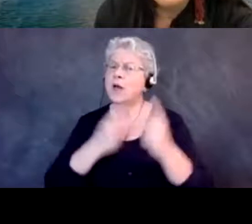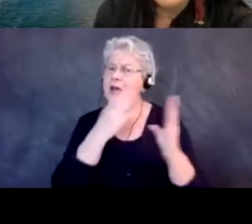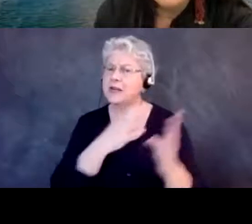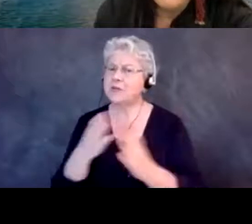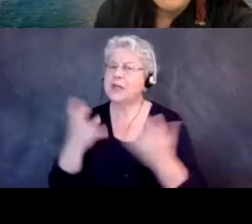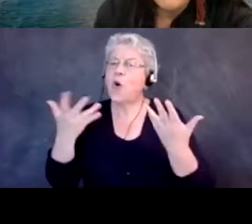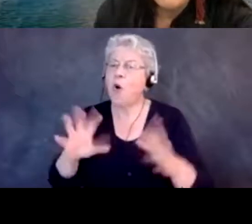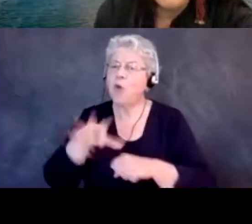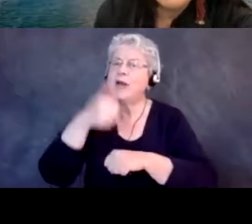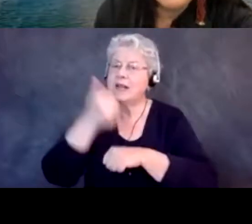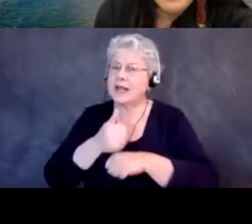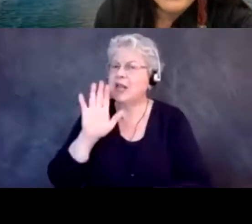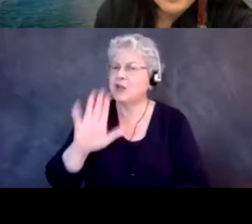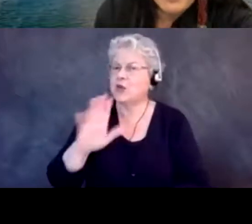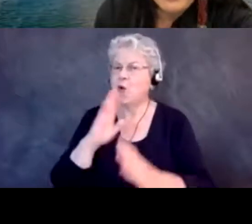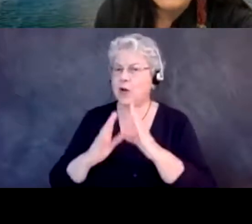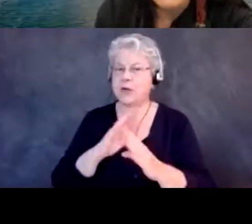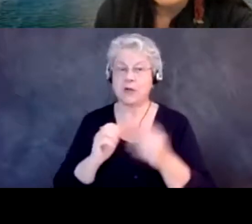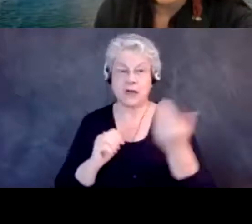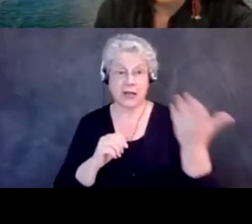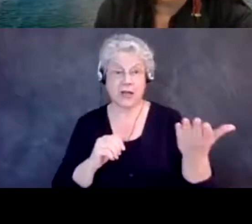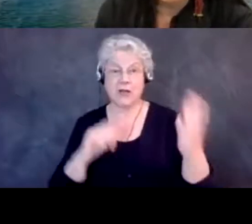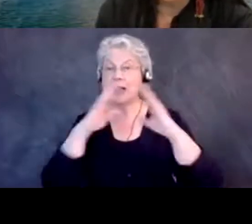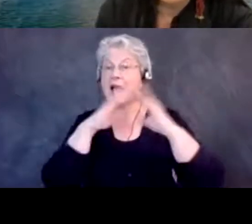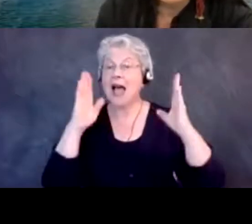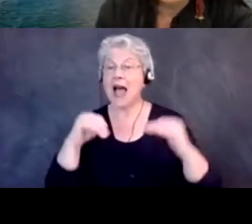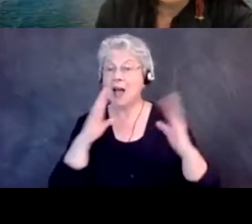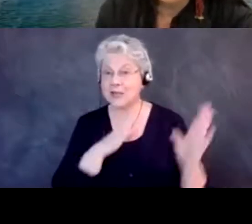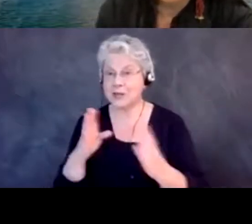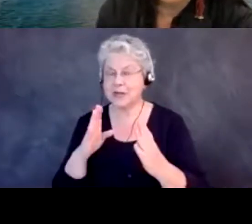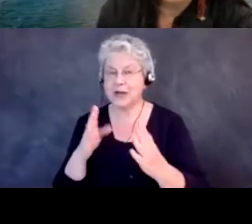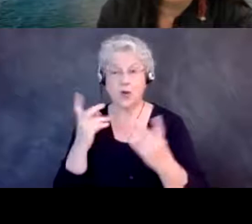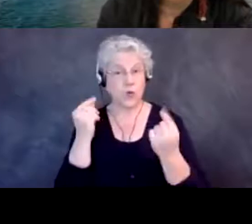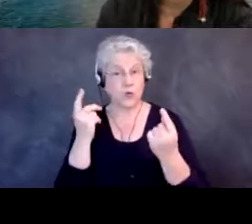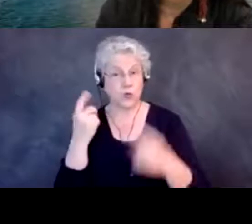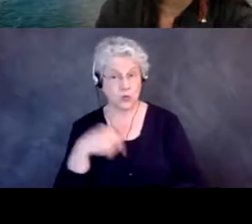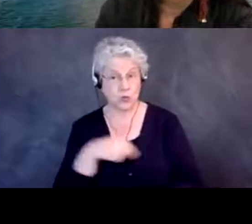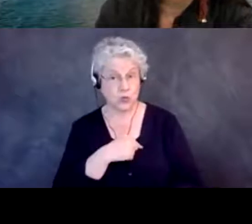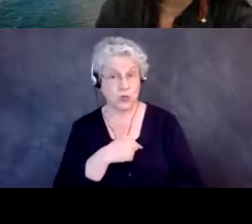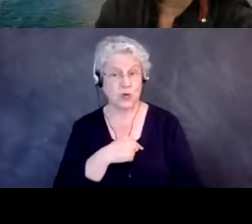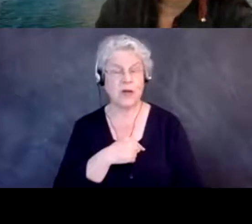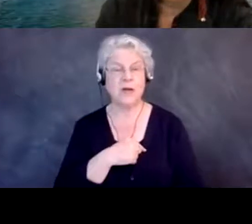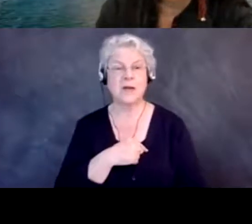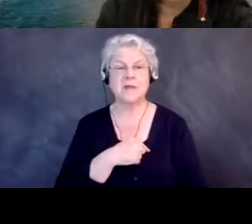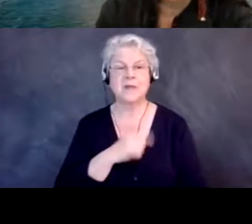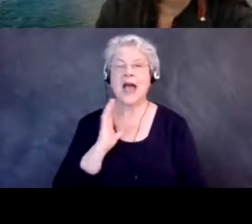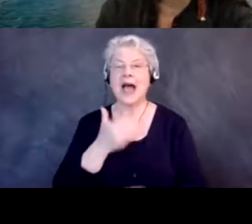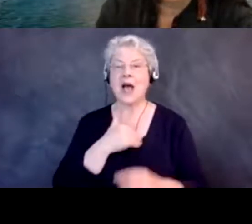I know my first bullet is a housing plan. Part of what we did in our CCP was to address